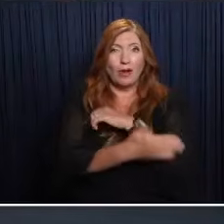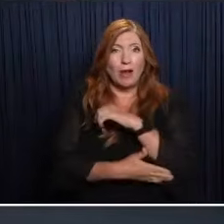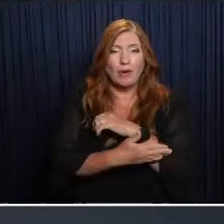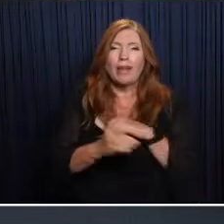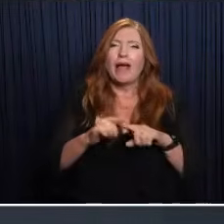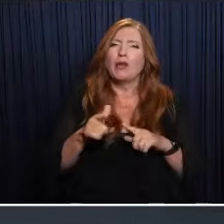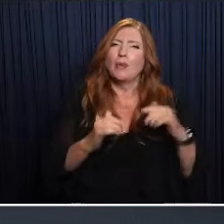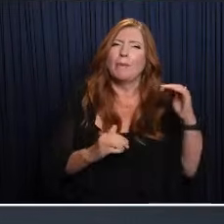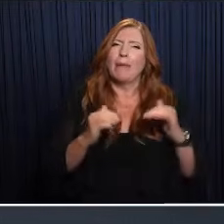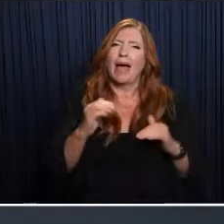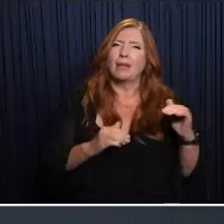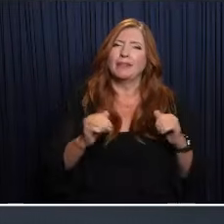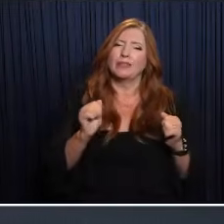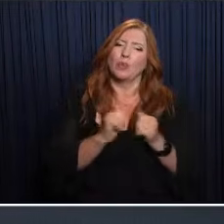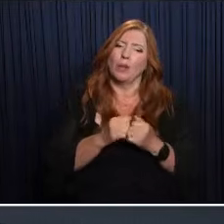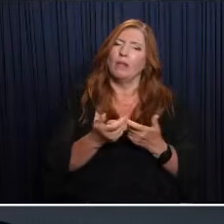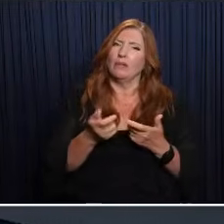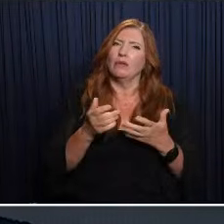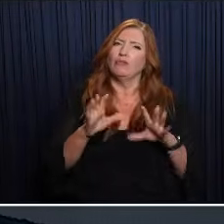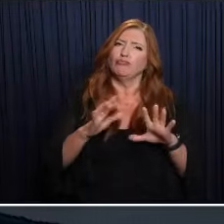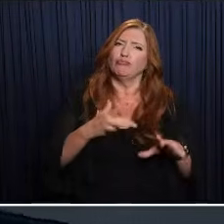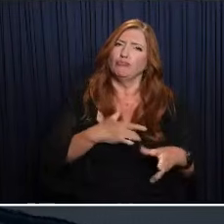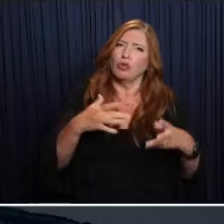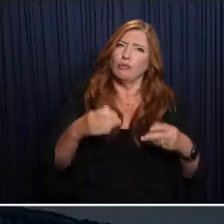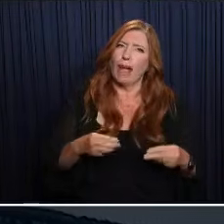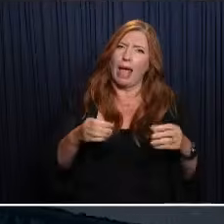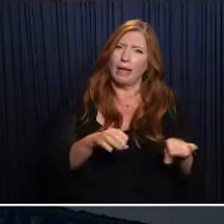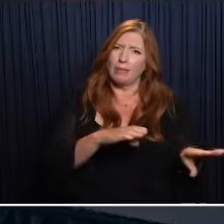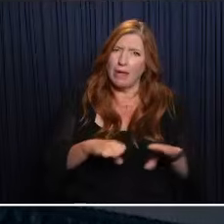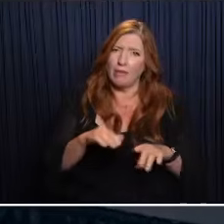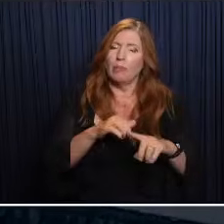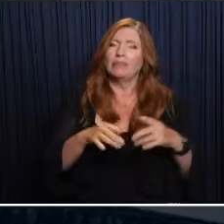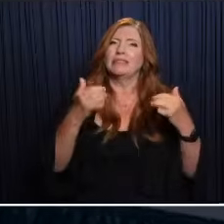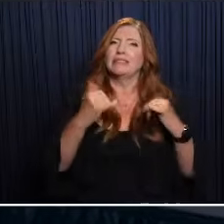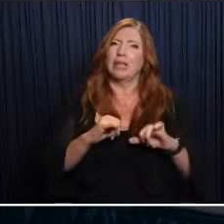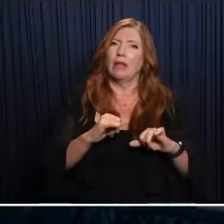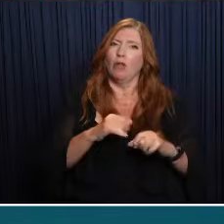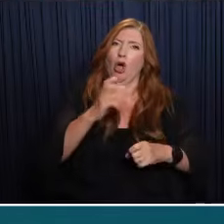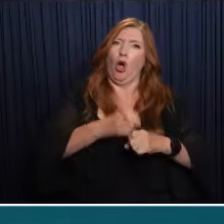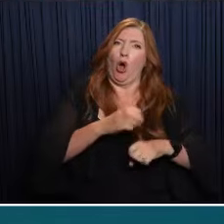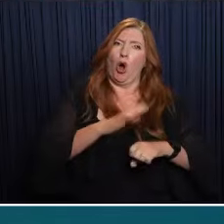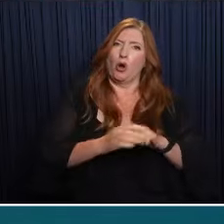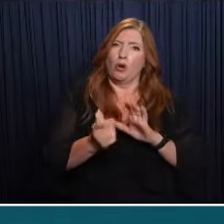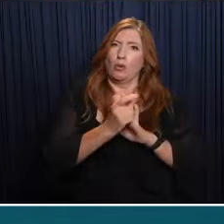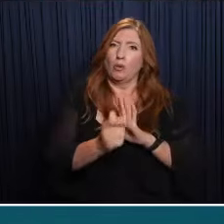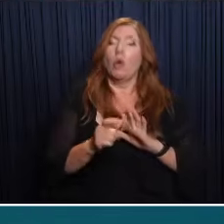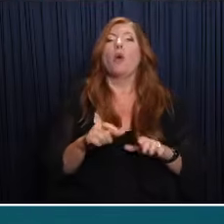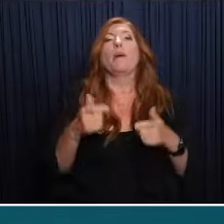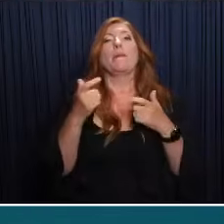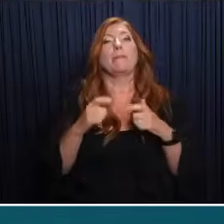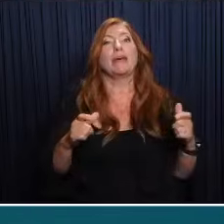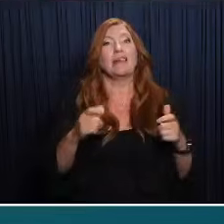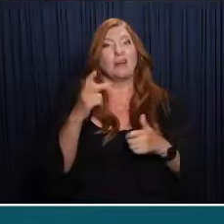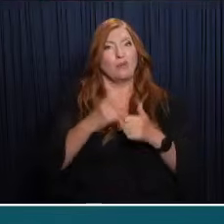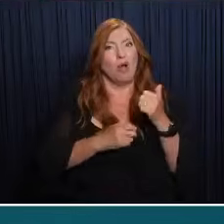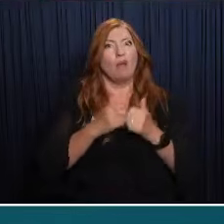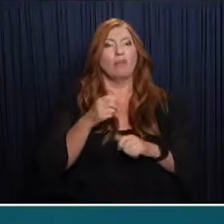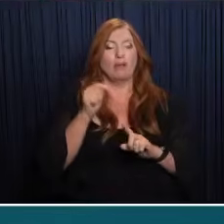DECISION FOR THEM AND A LOT OF THEM HAVE ONLY KNOWN AMERICAN LIFE.